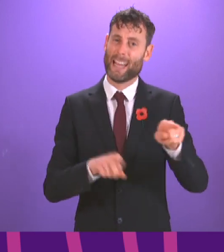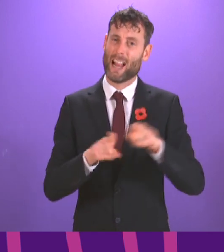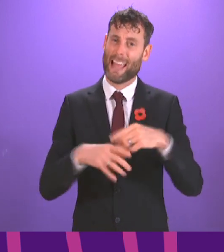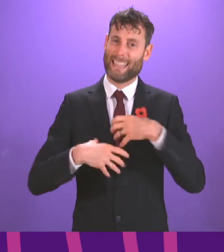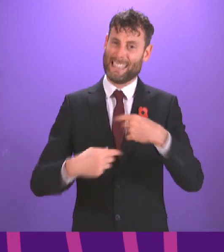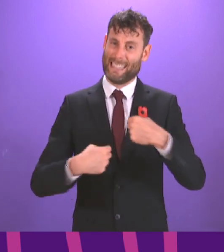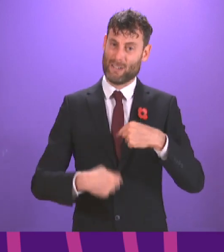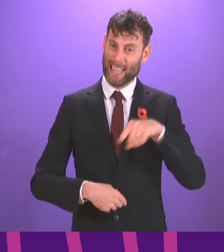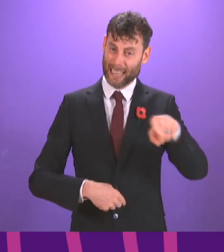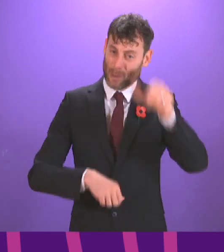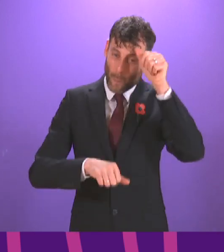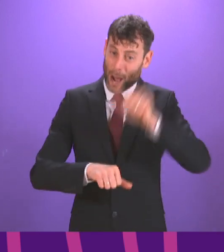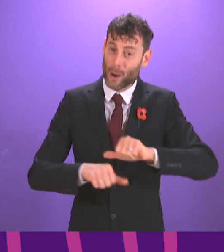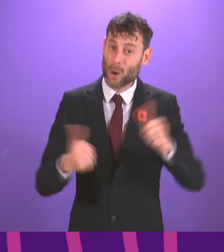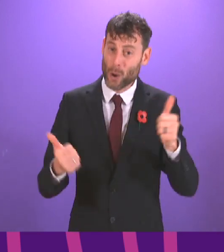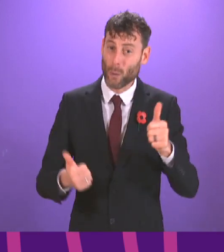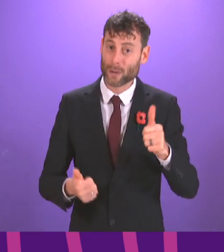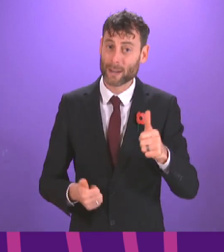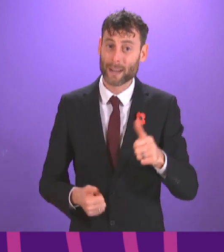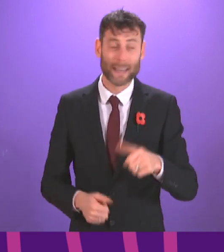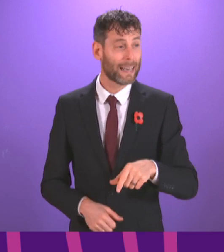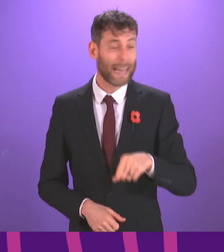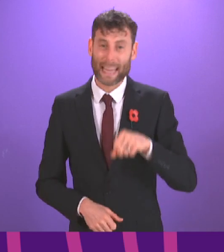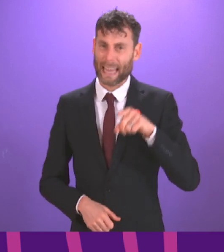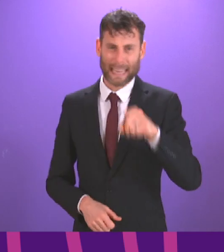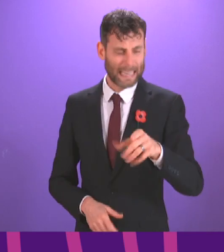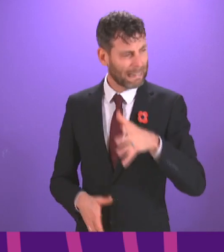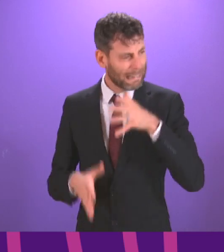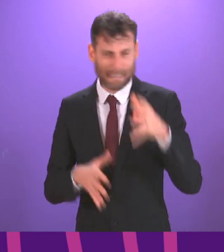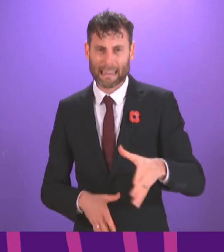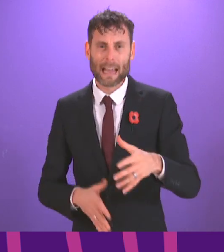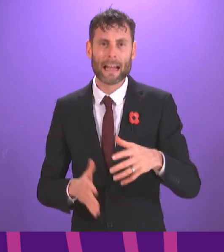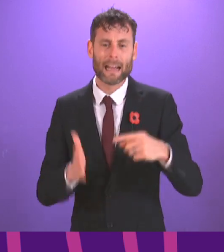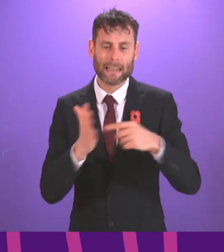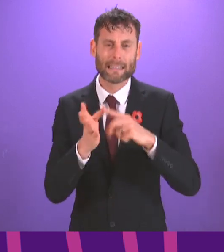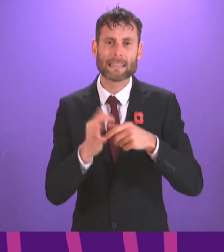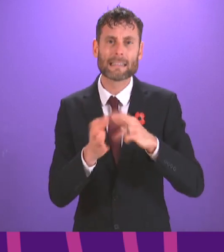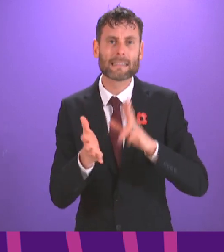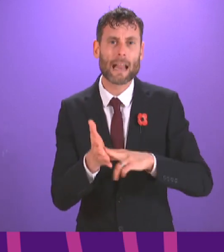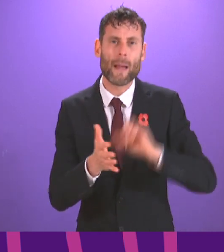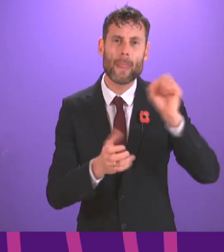fled the brutality of the Taliban, should be condemned. Perhaps it is time to review